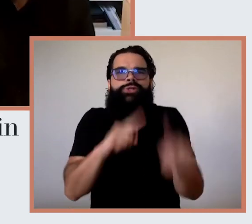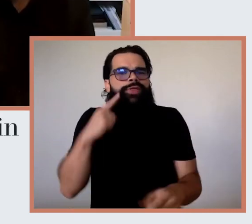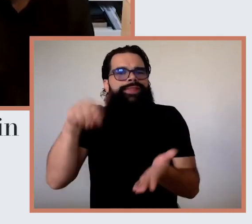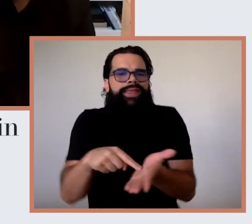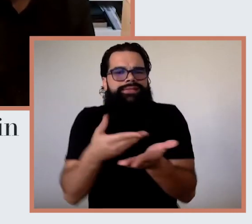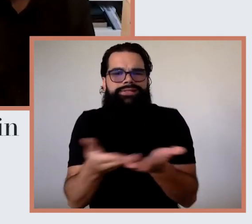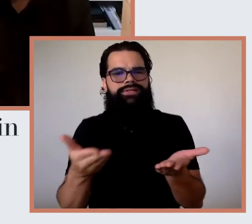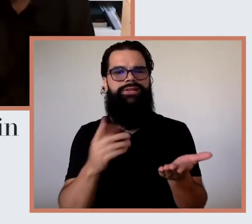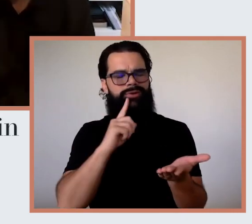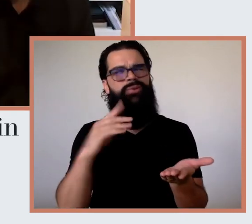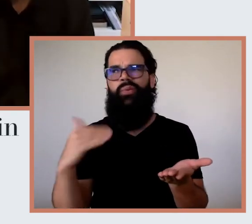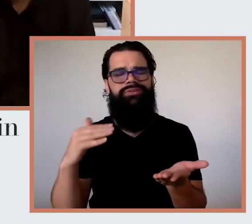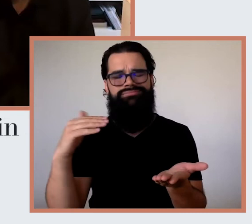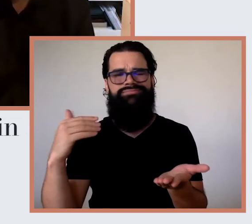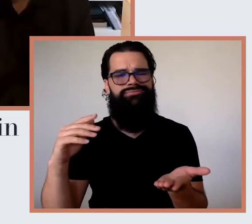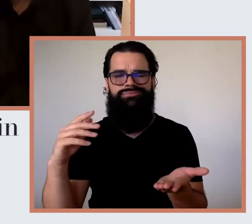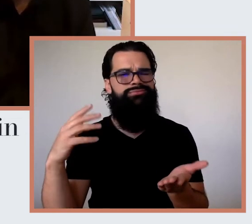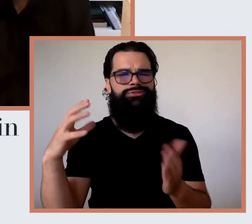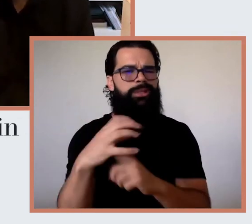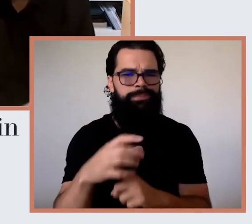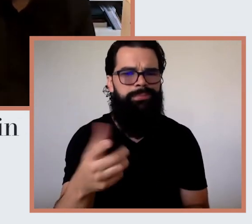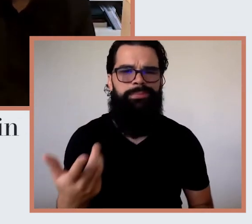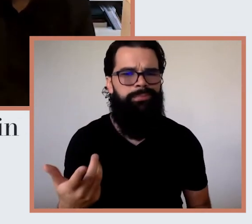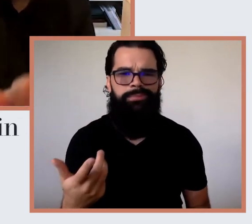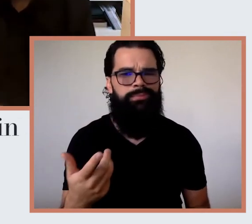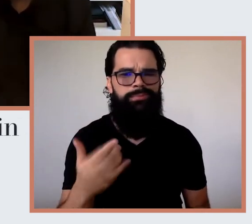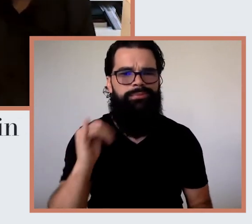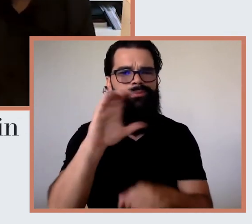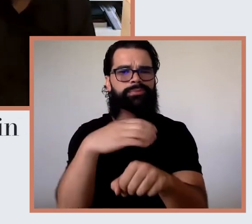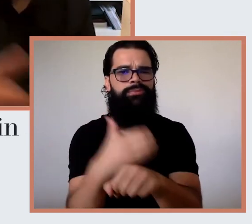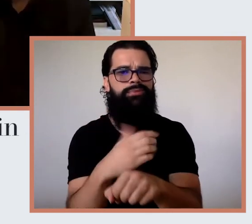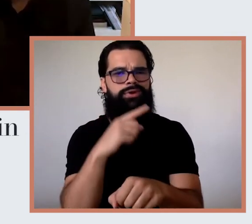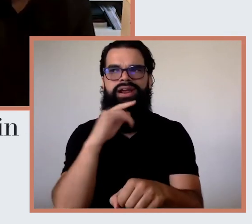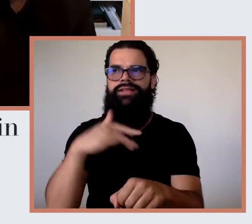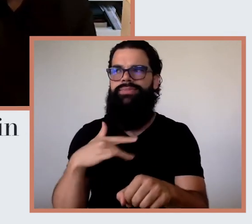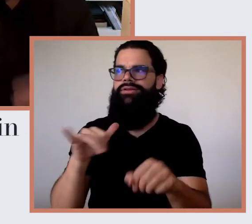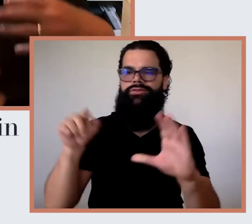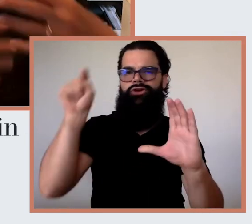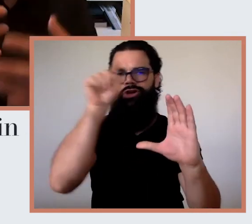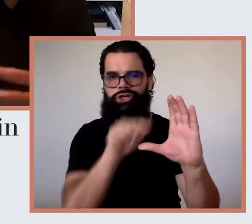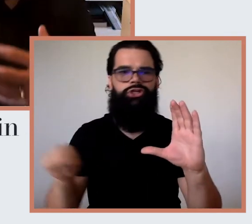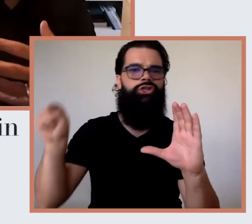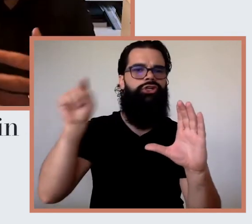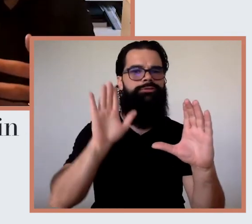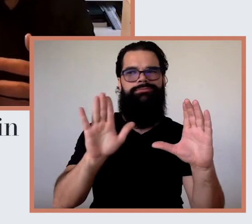I don't have any answers, those. Those are great, I know. And when Carly says, so this is the vicious cycle.